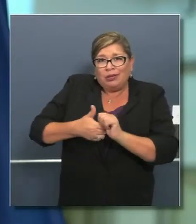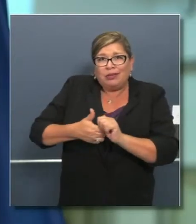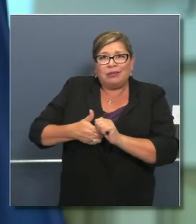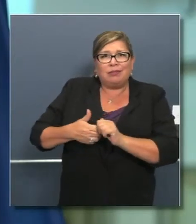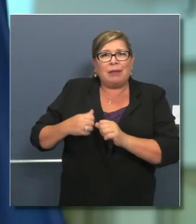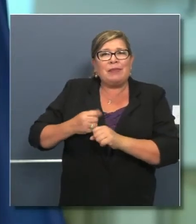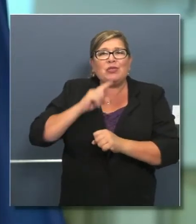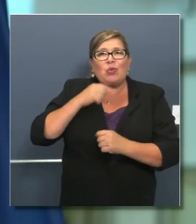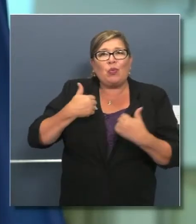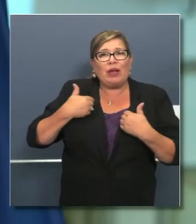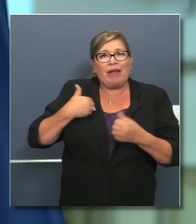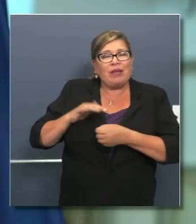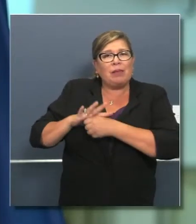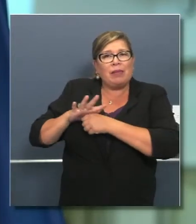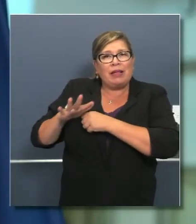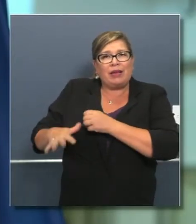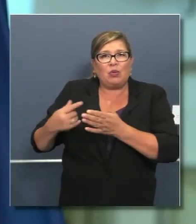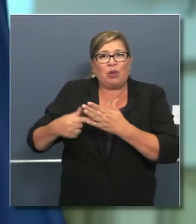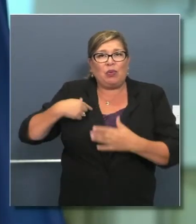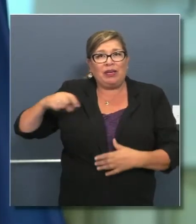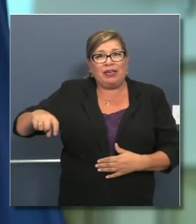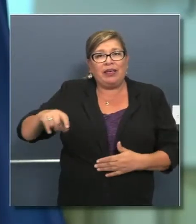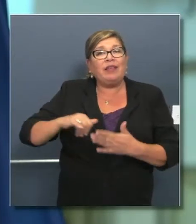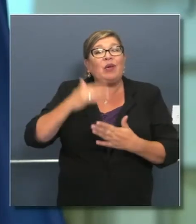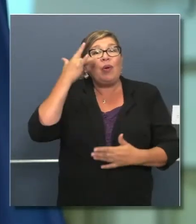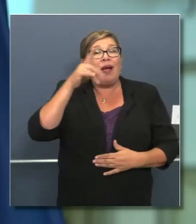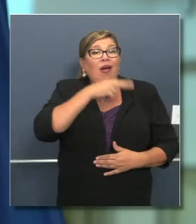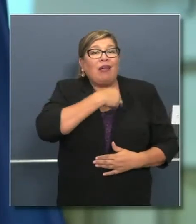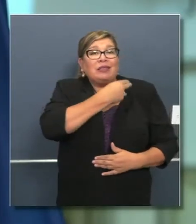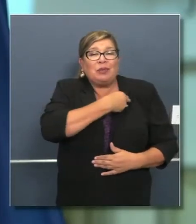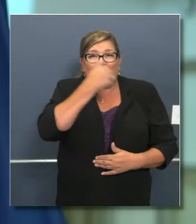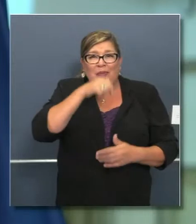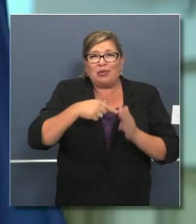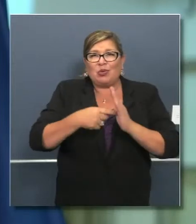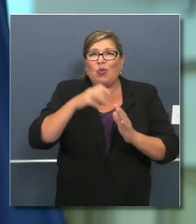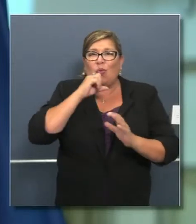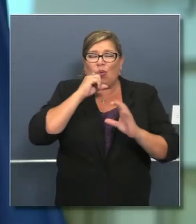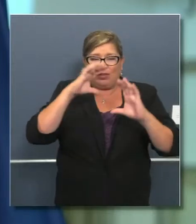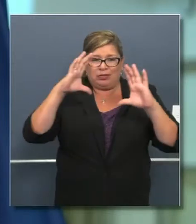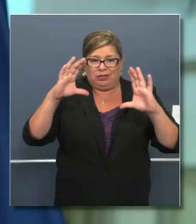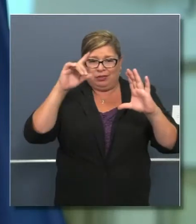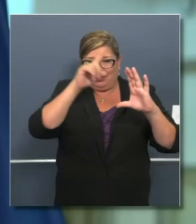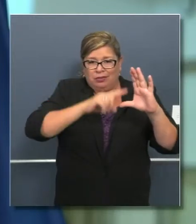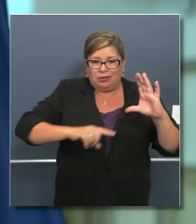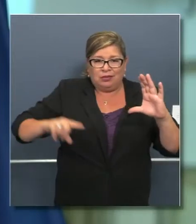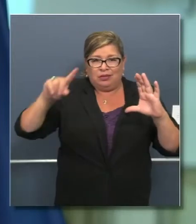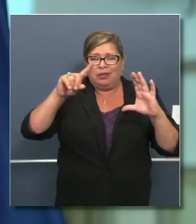eight percent capacity in our hospitals and that doesn't include the alternative care sites that